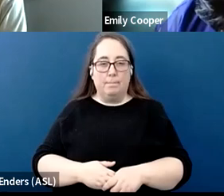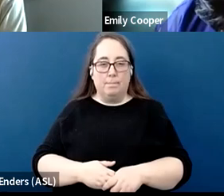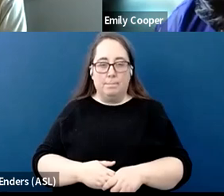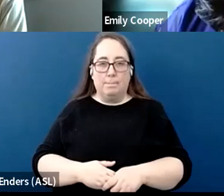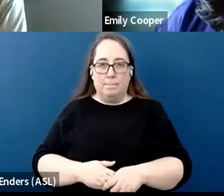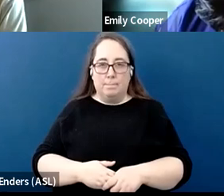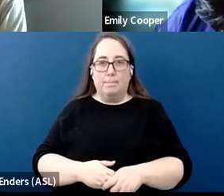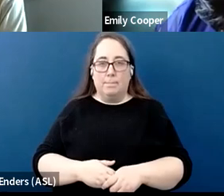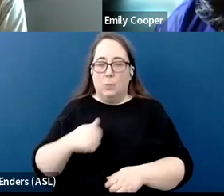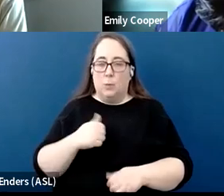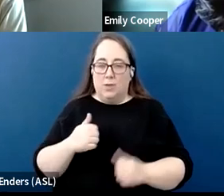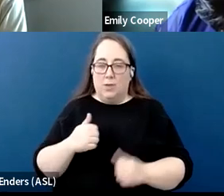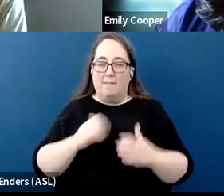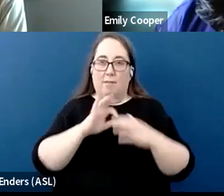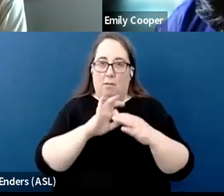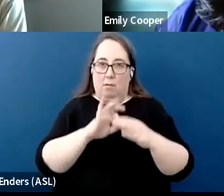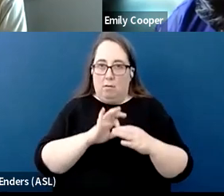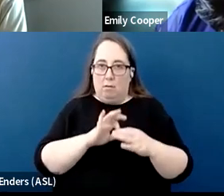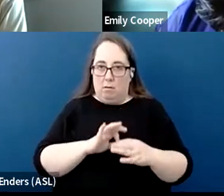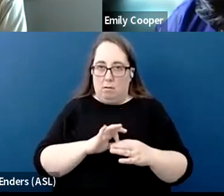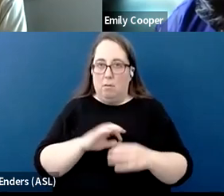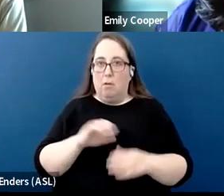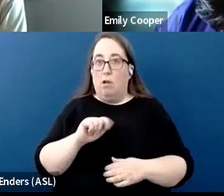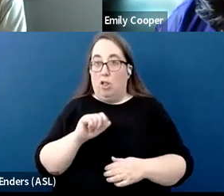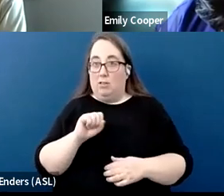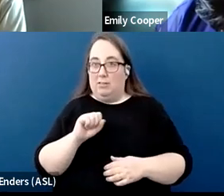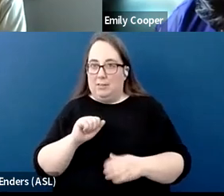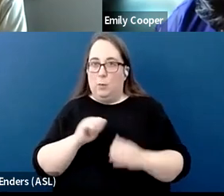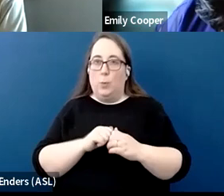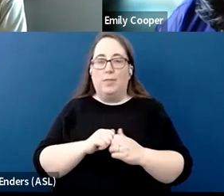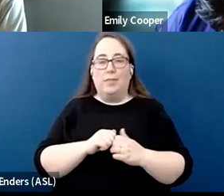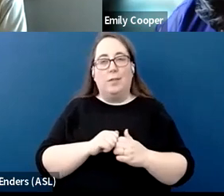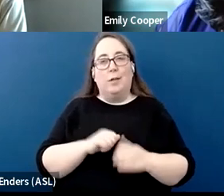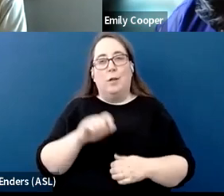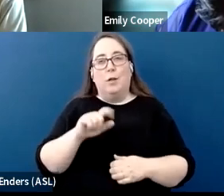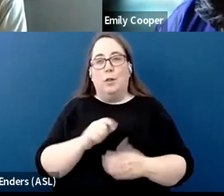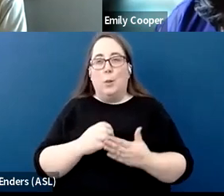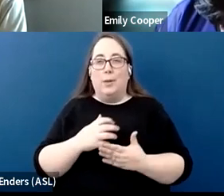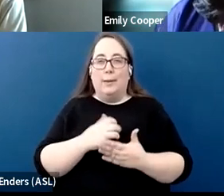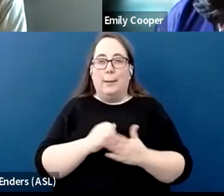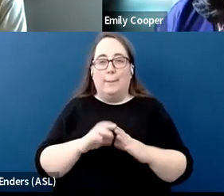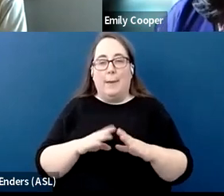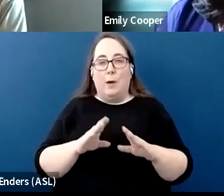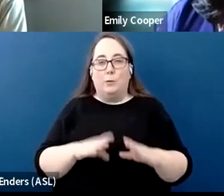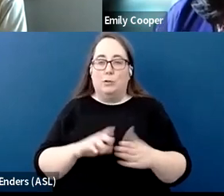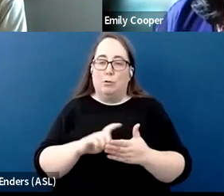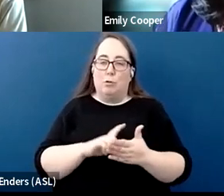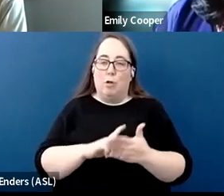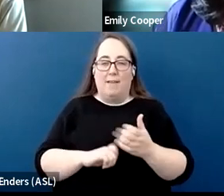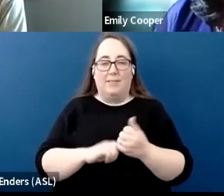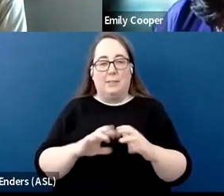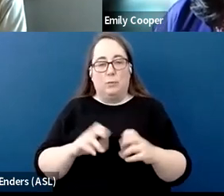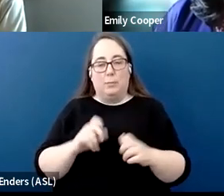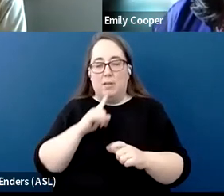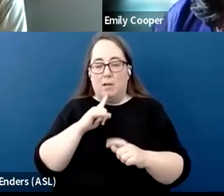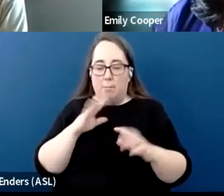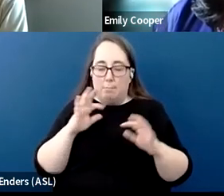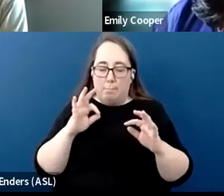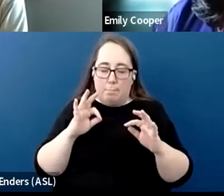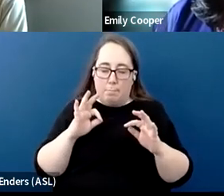online affordable accessible housing, probably not enough, but at least try to make a dent in not just flooding the private